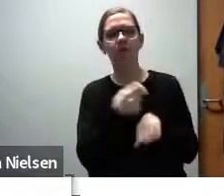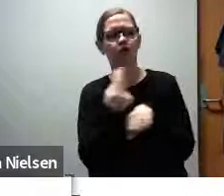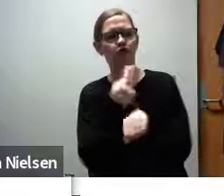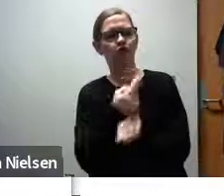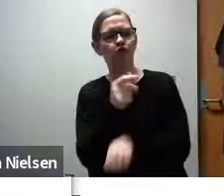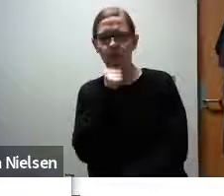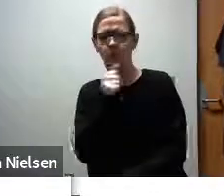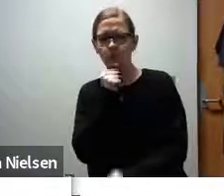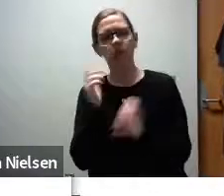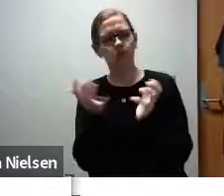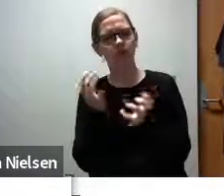Chat very